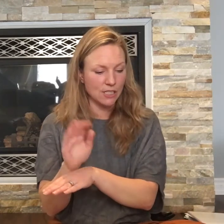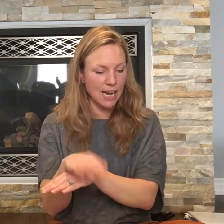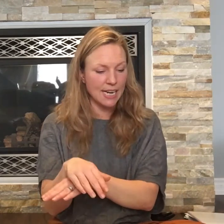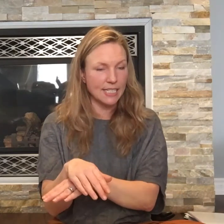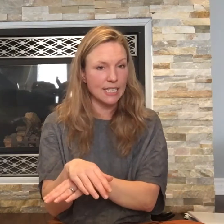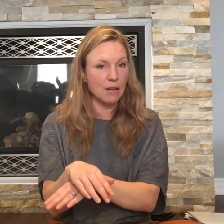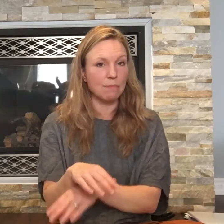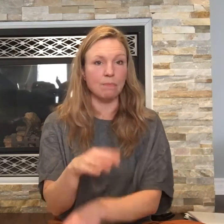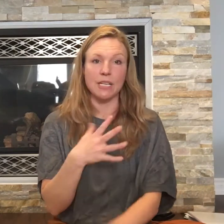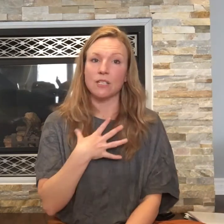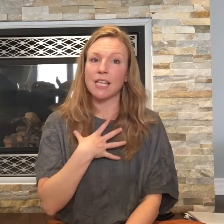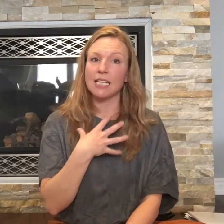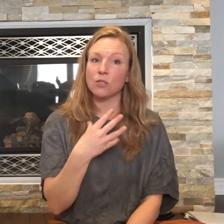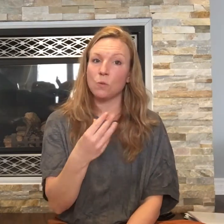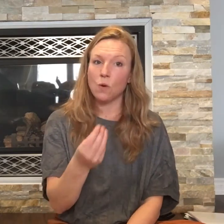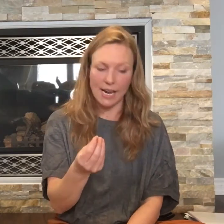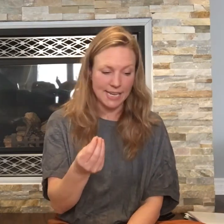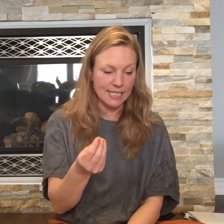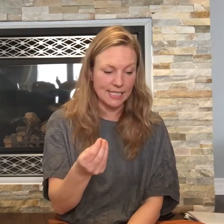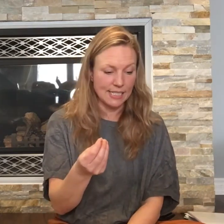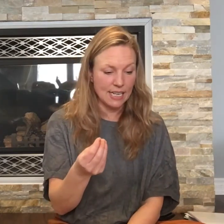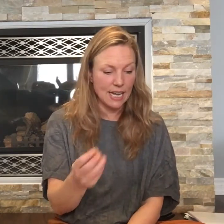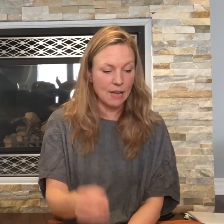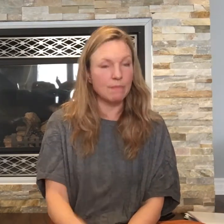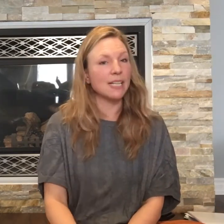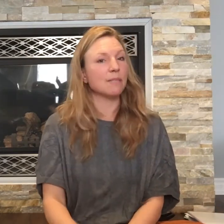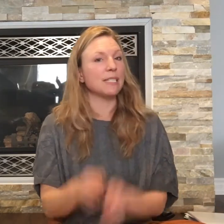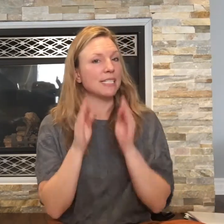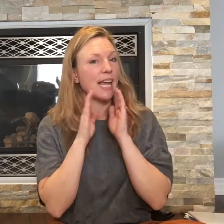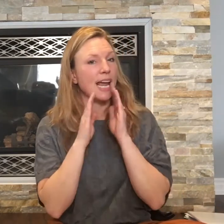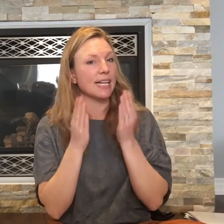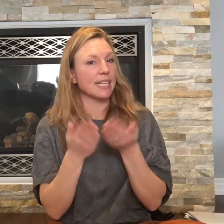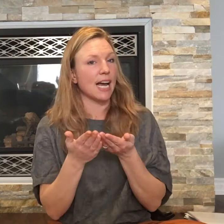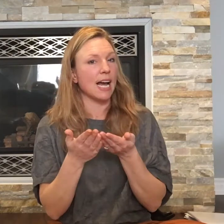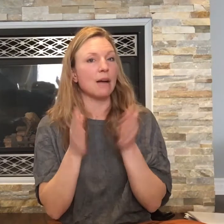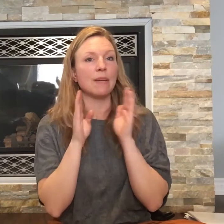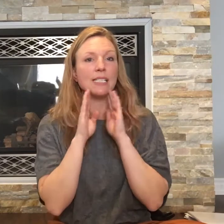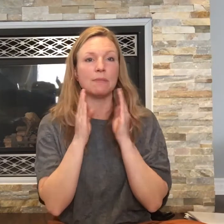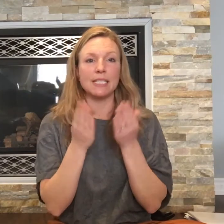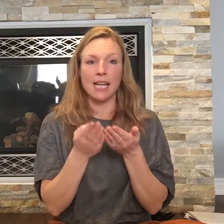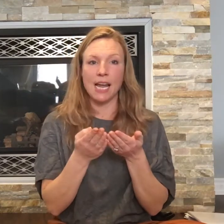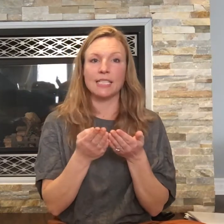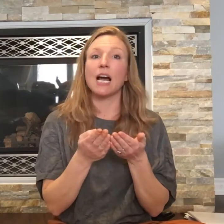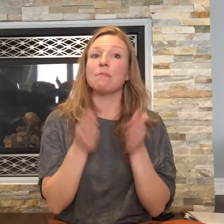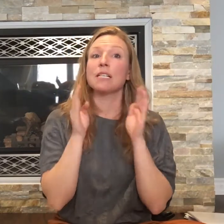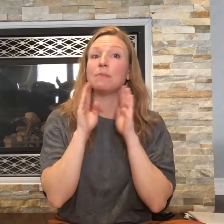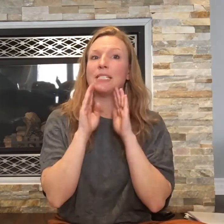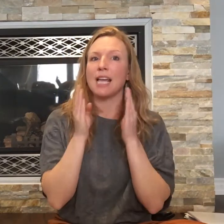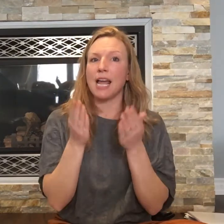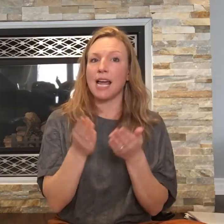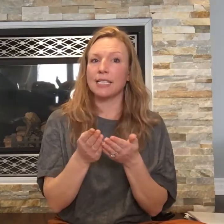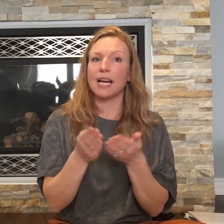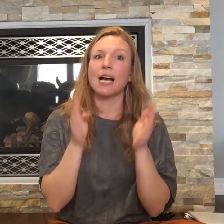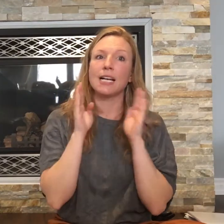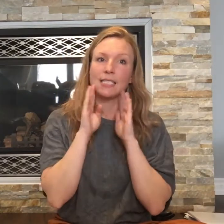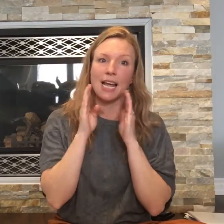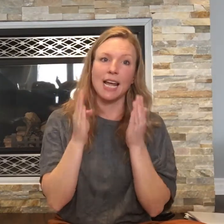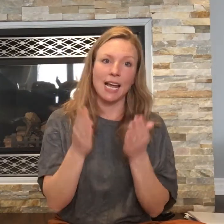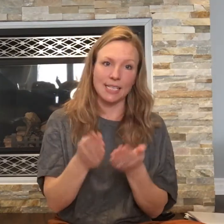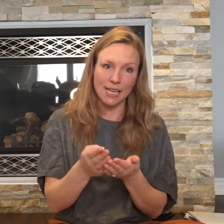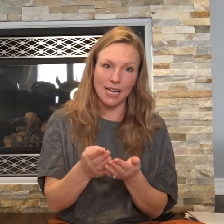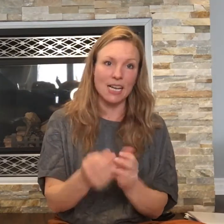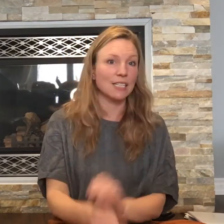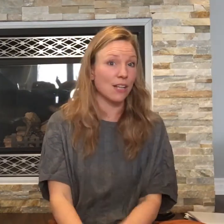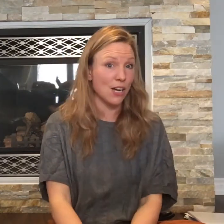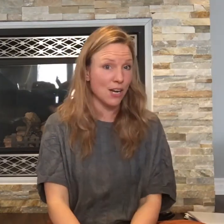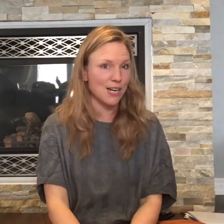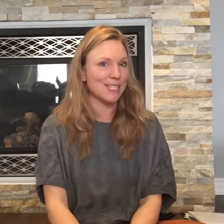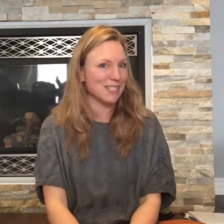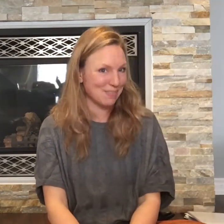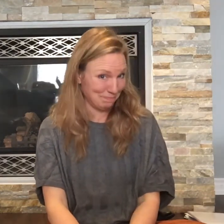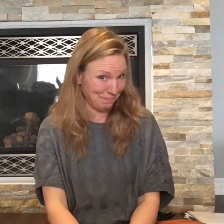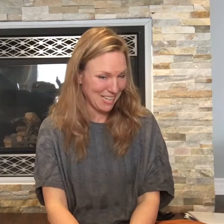NIGHT, a beard that's WHITE, must be SANTA, must be SANTA, must be SANTA, SANTA CLAUS. Okay,